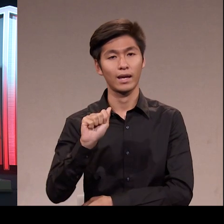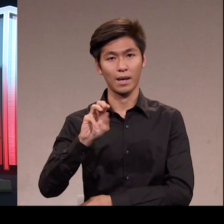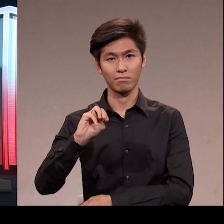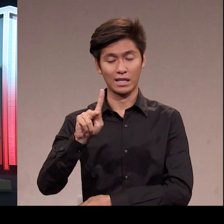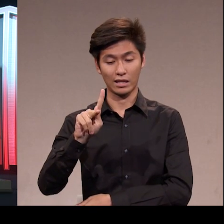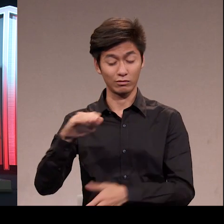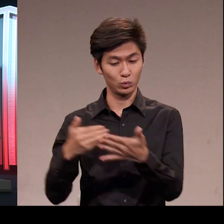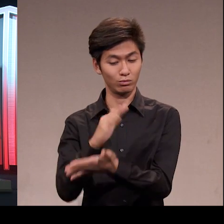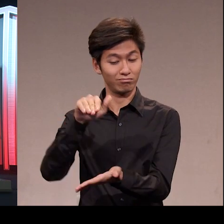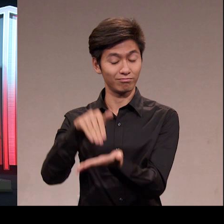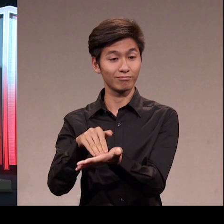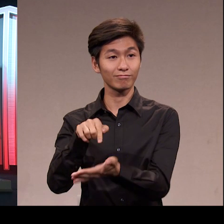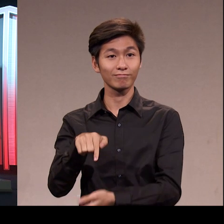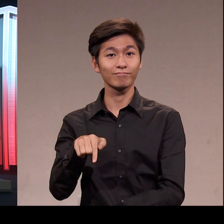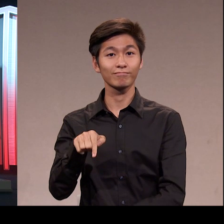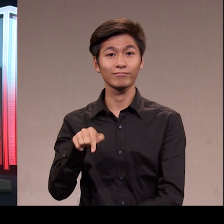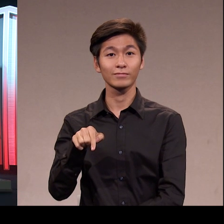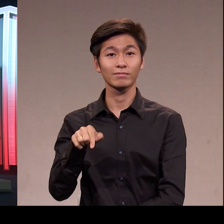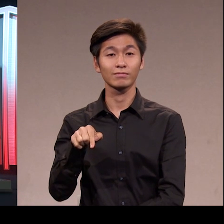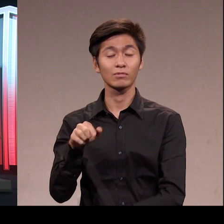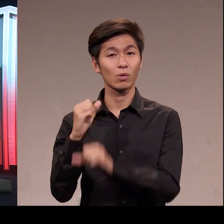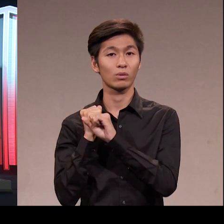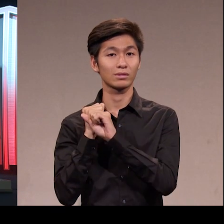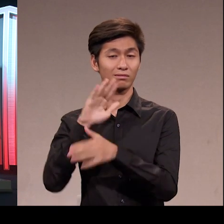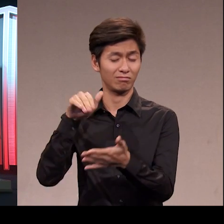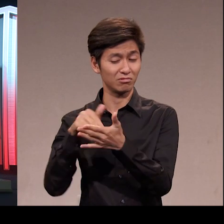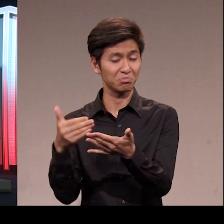This is one of the new hawker centres.